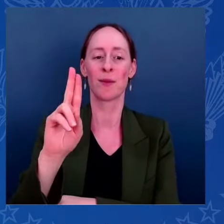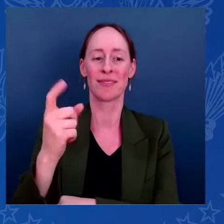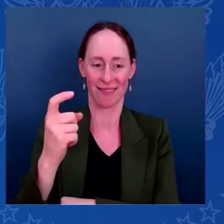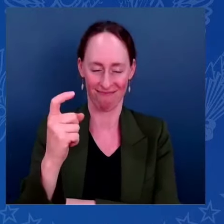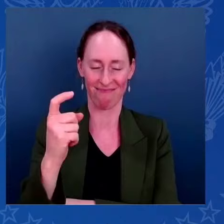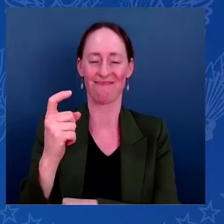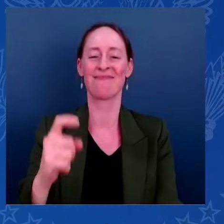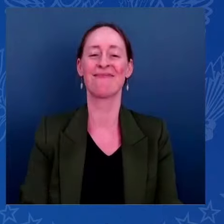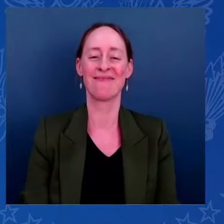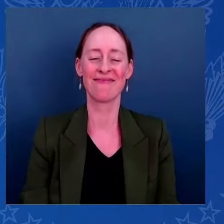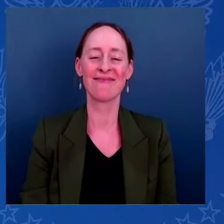Where's John?